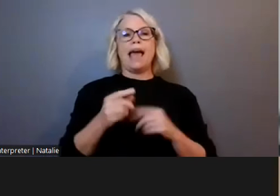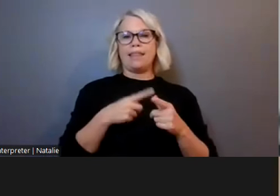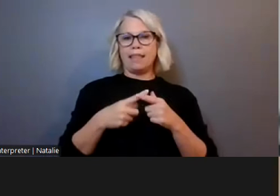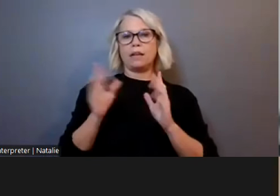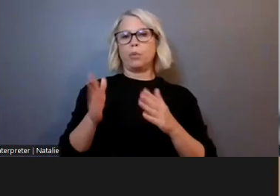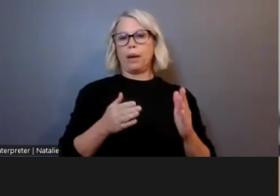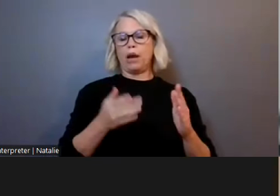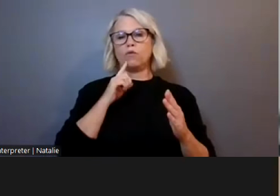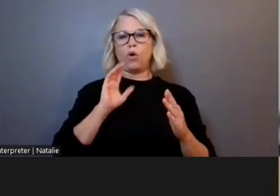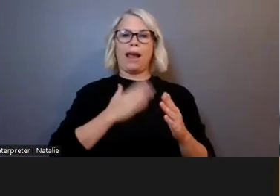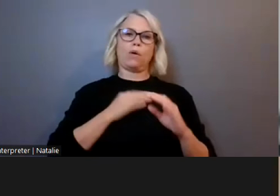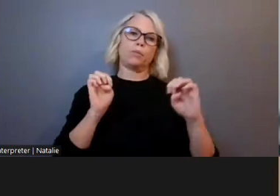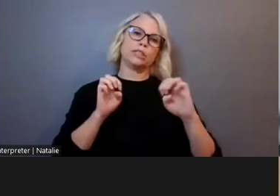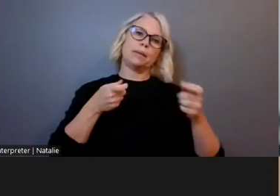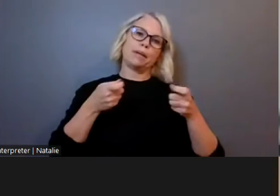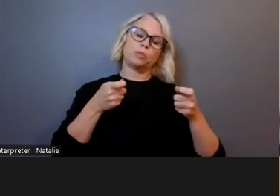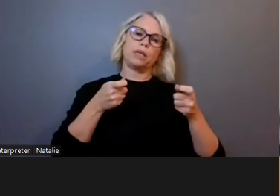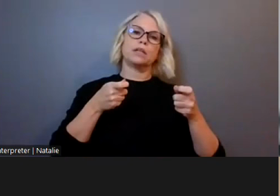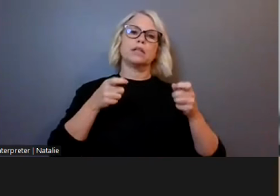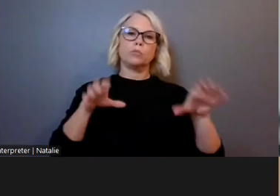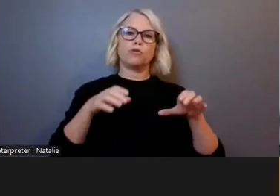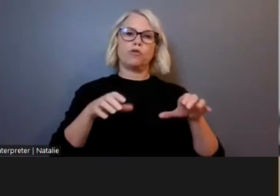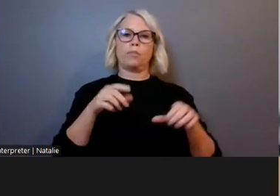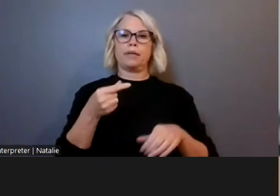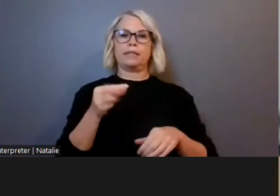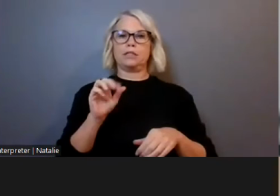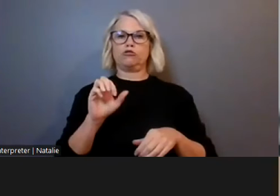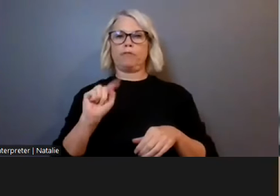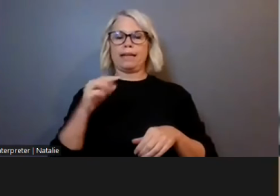for emergency management performance grant applications for next year.